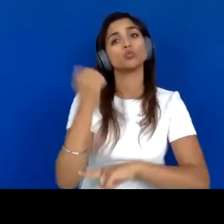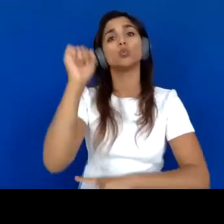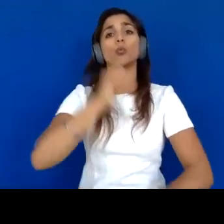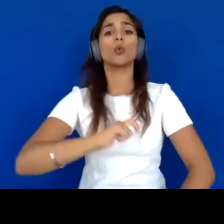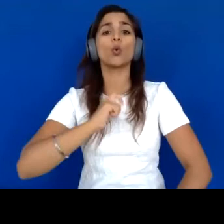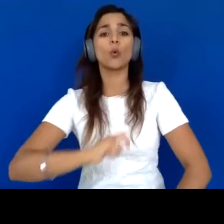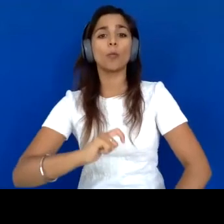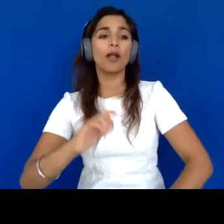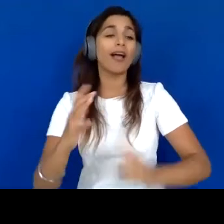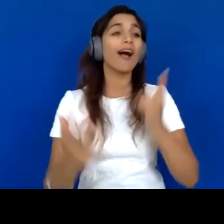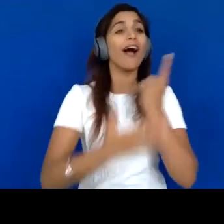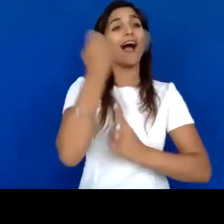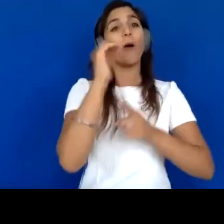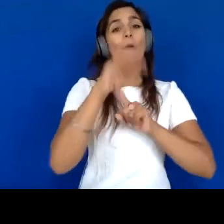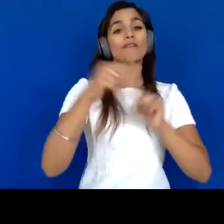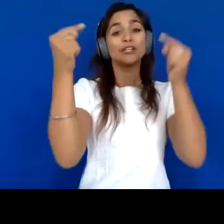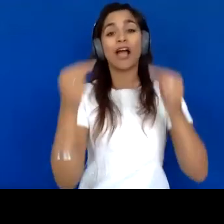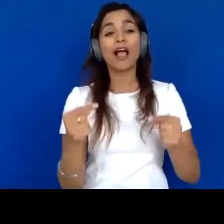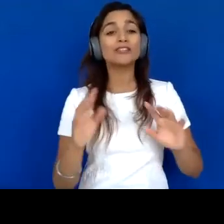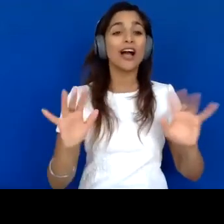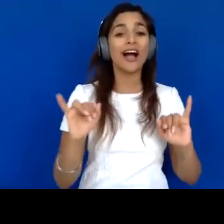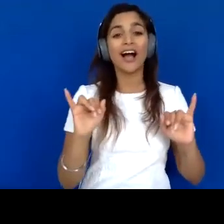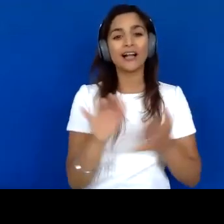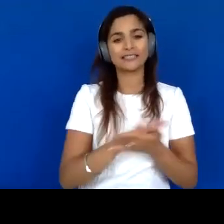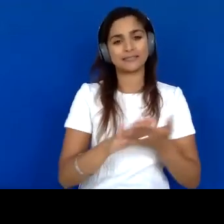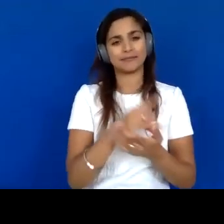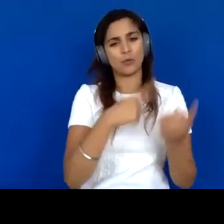helps reinforce established notions of acceptable disability and disability